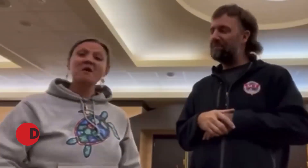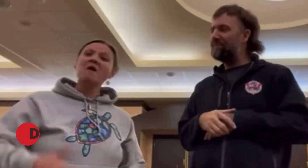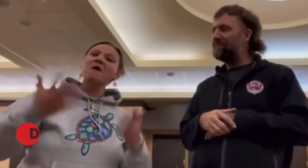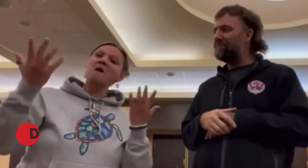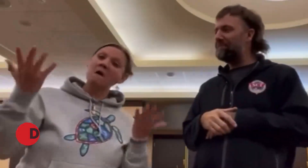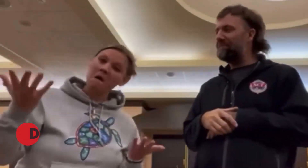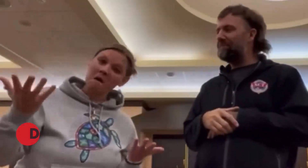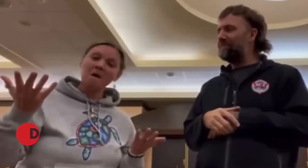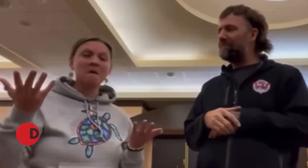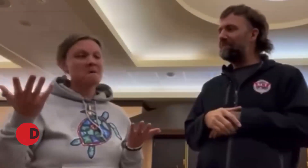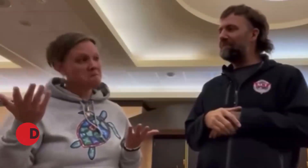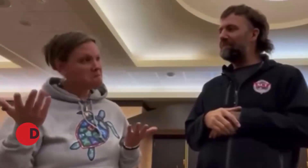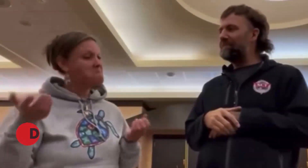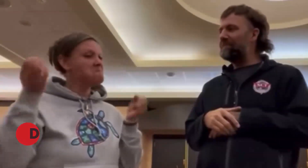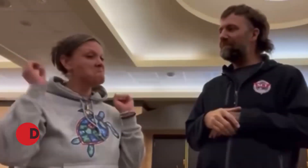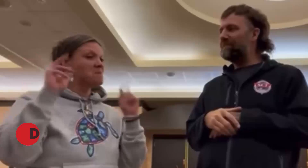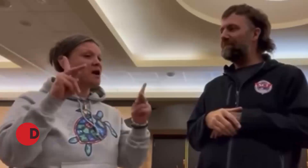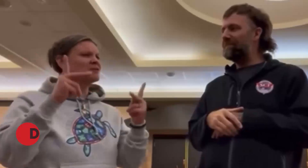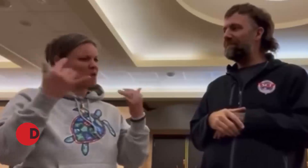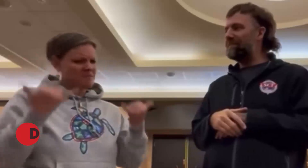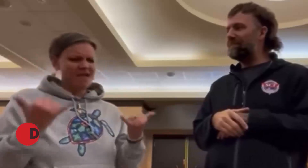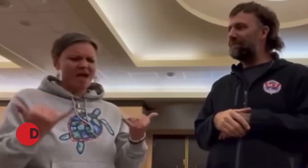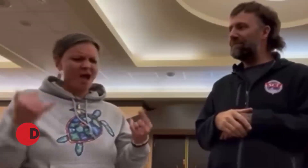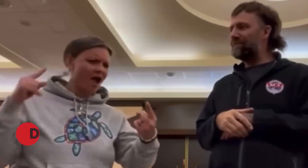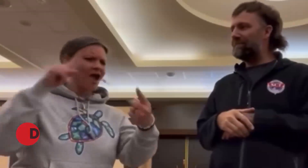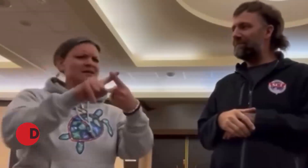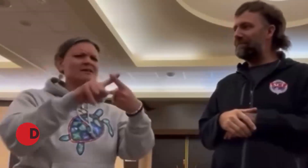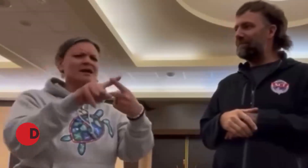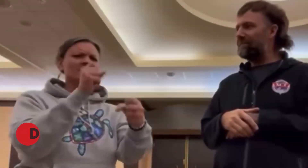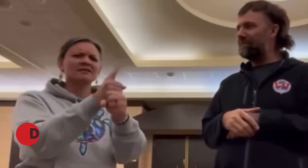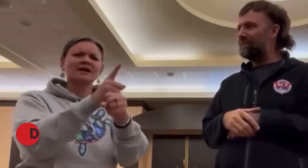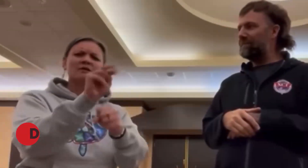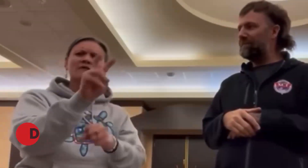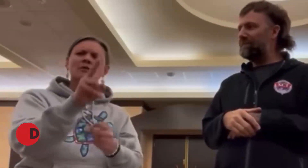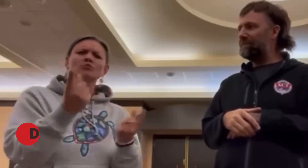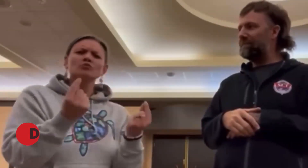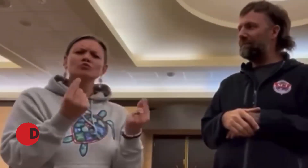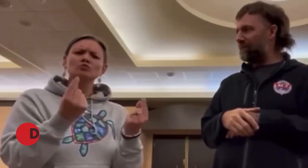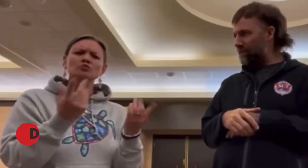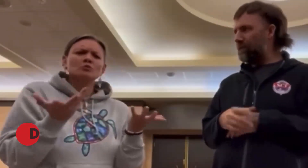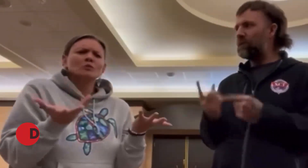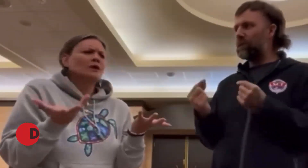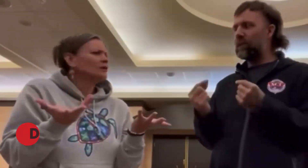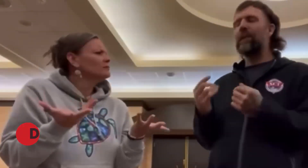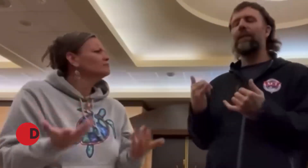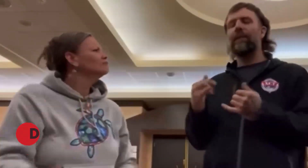I see so from now until next November, what could we do?